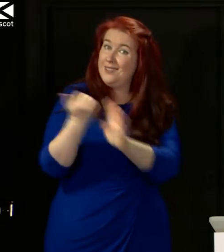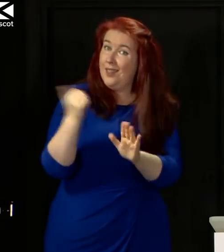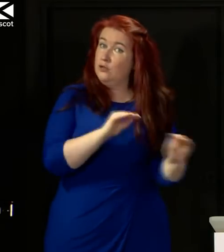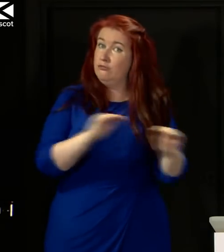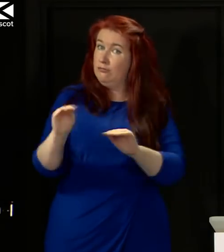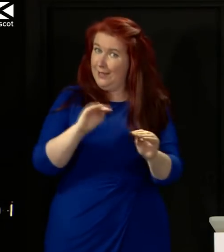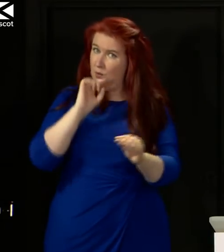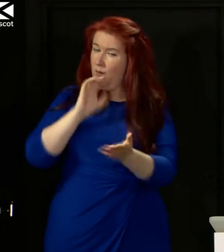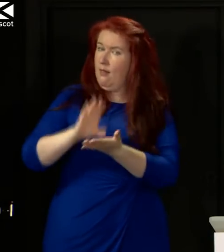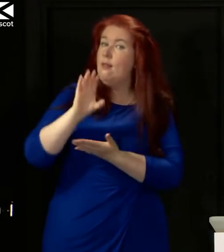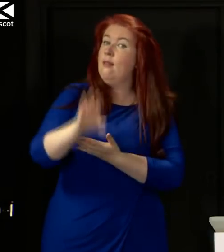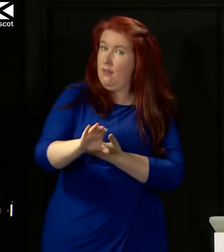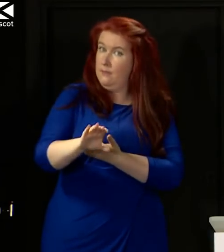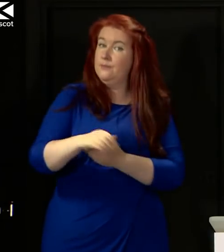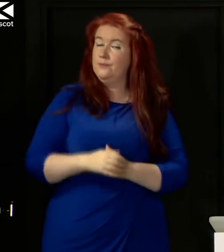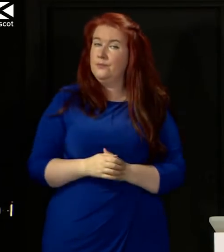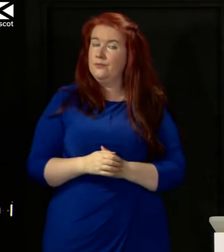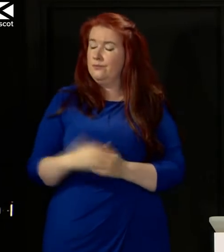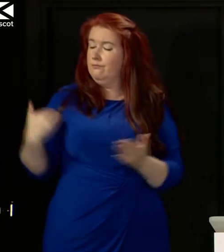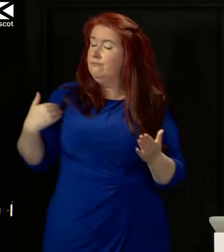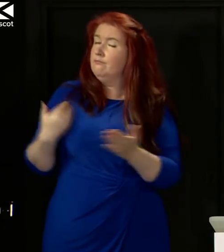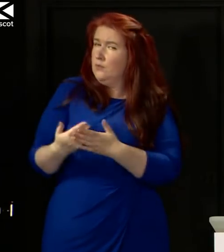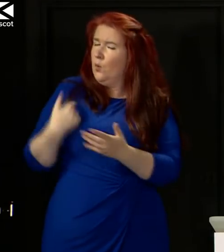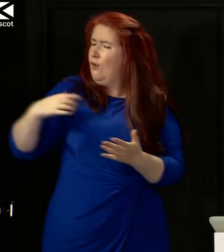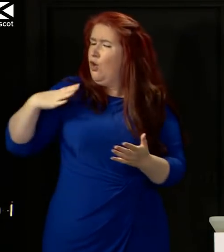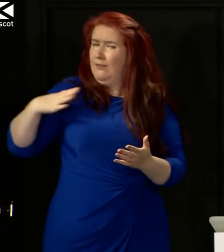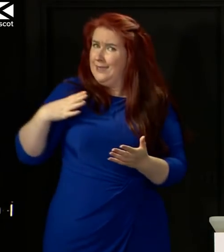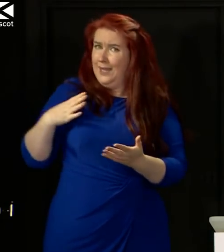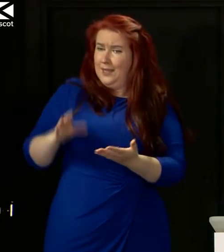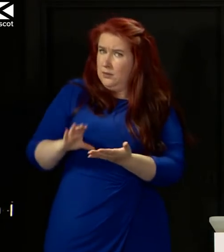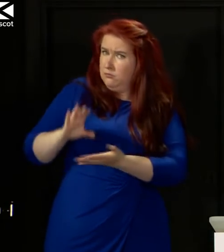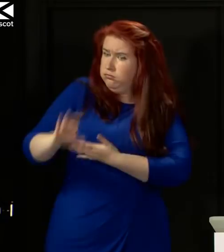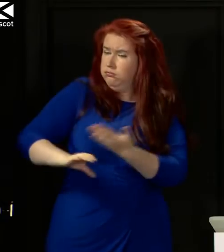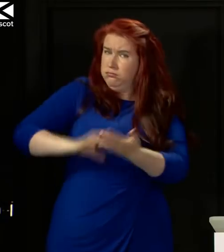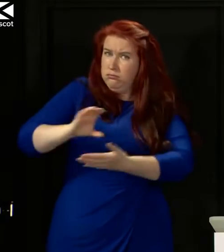During this crisis, the Scottish Government has already invested additional money in services